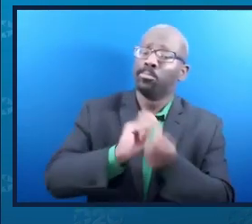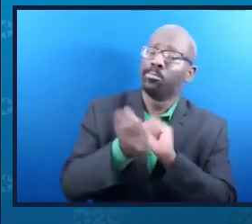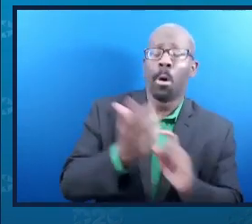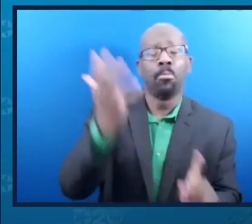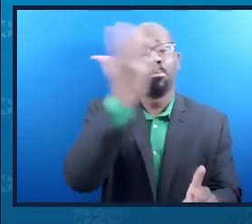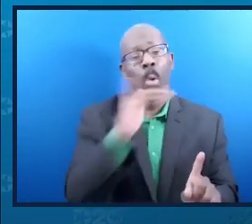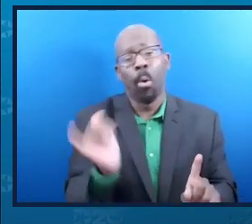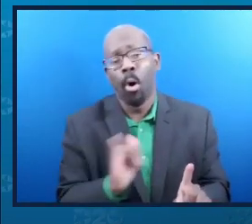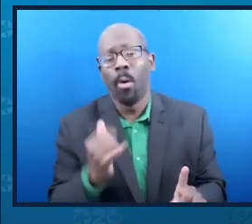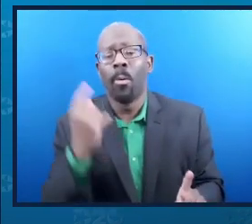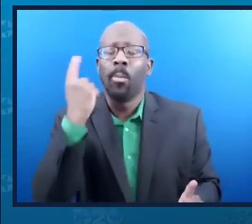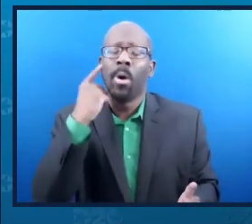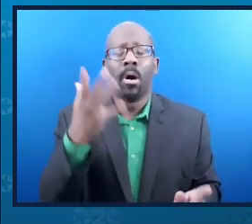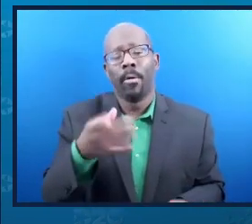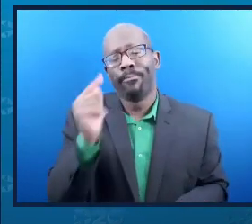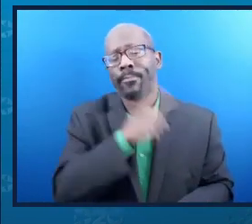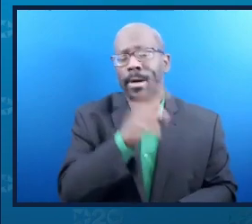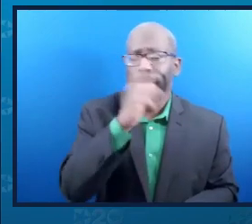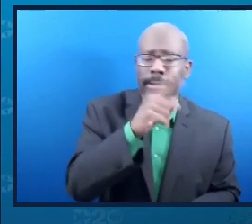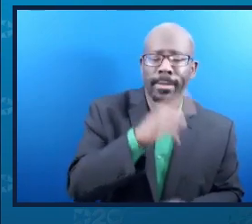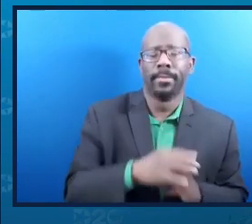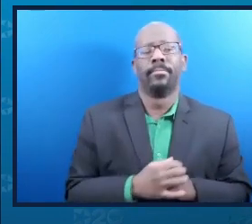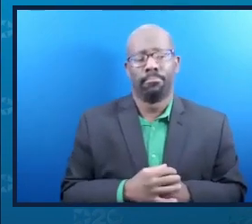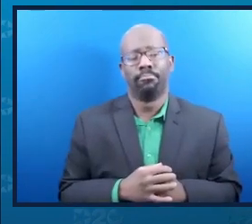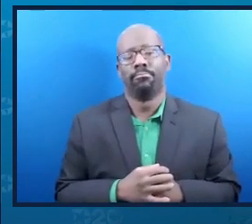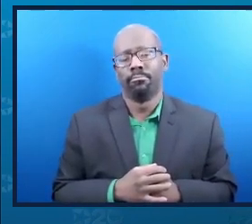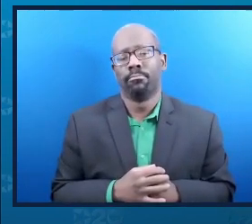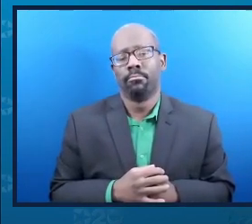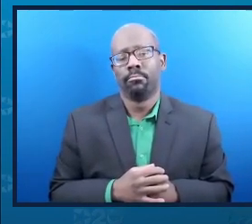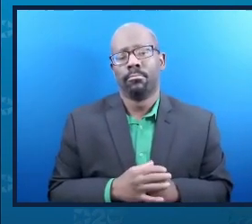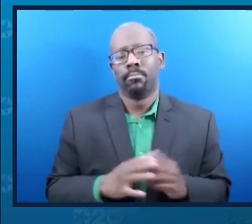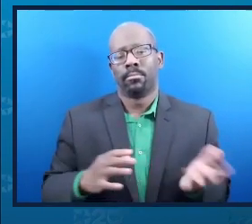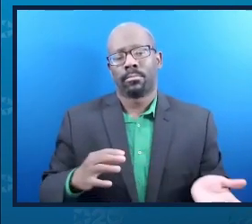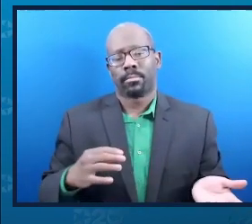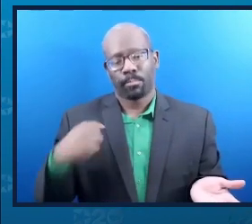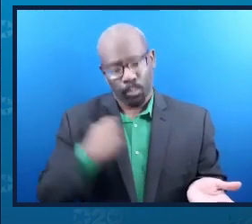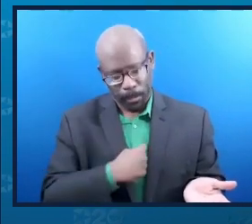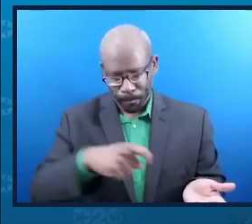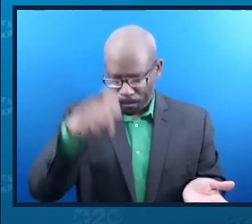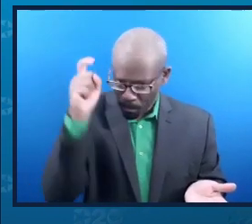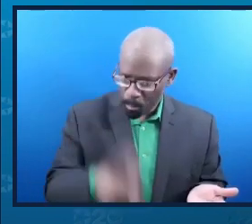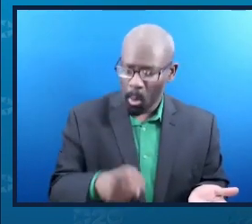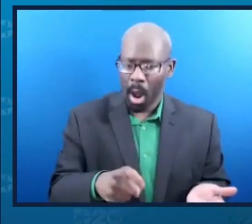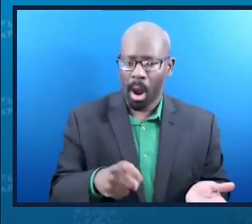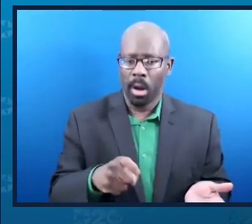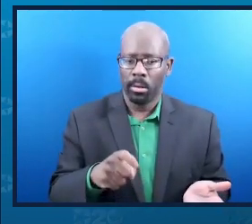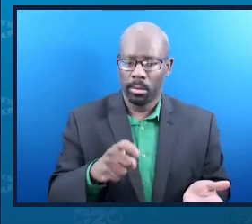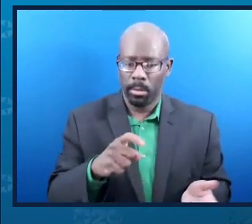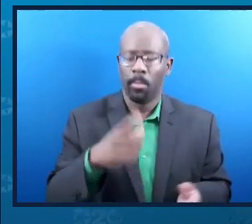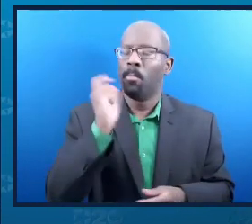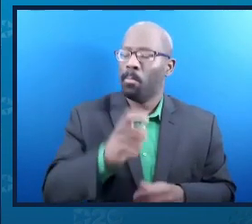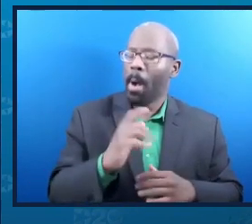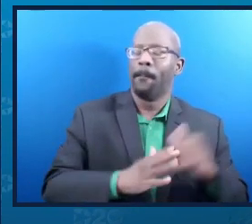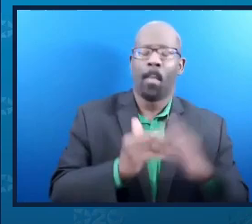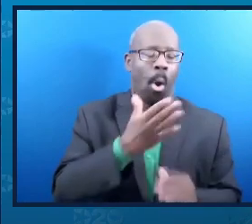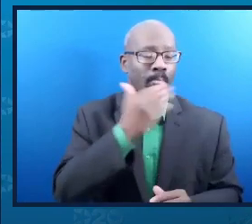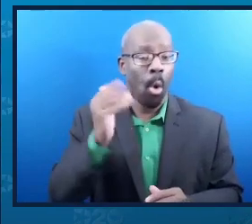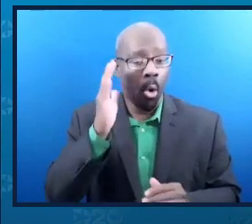BUT IF WE FACE IT TOGETHER, WE WILL RISE TO THE OCCASION AND BUILD BACK BETTER.